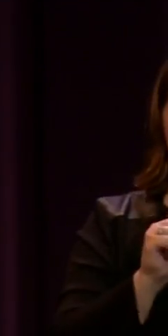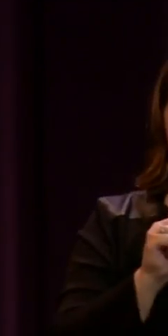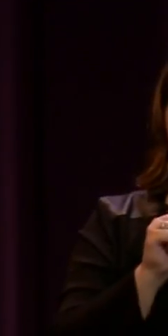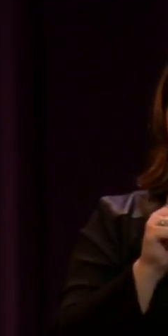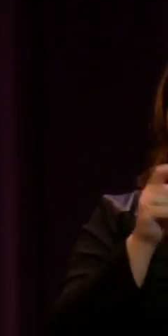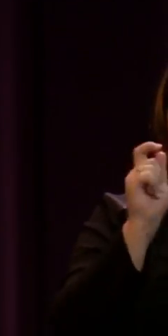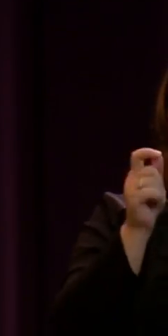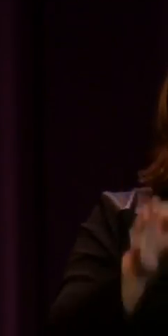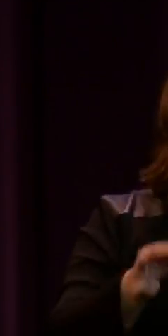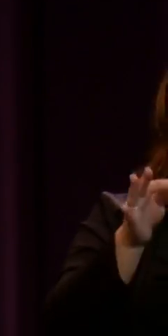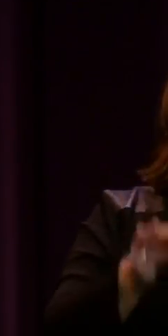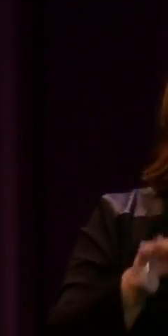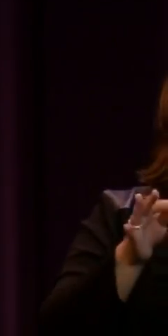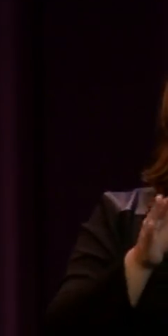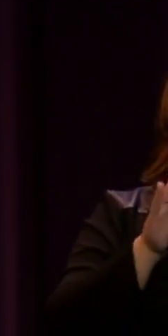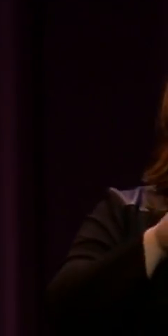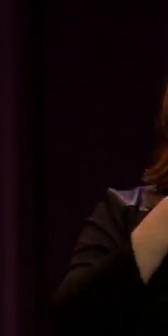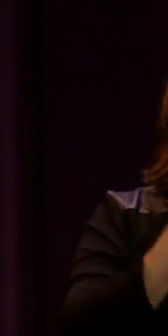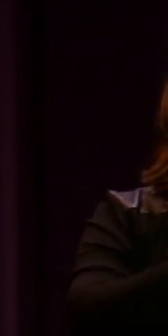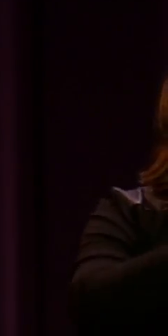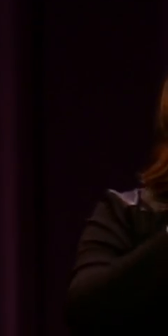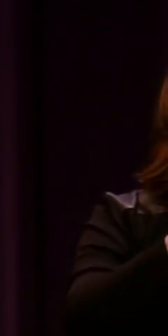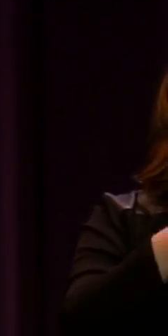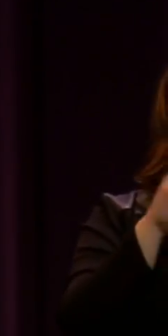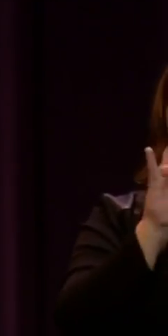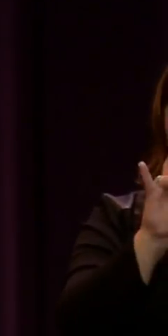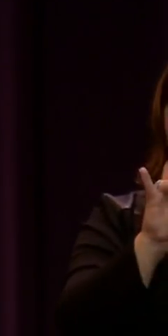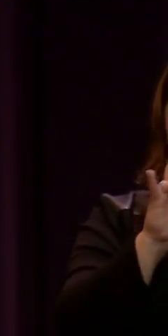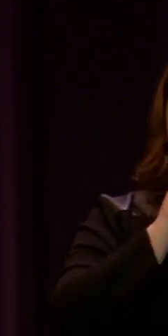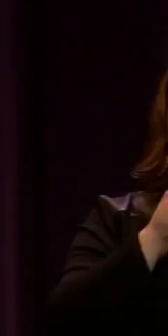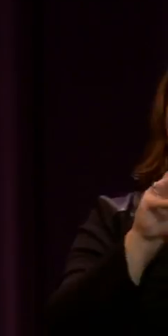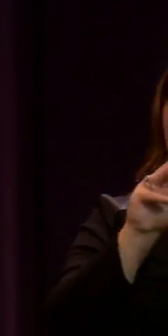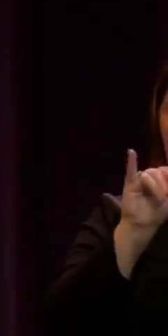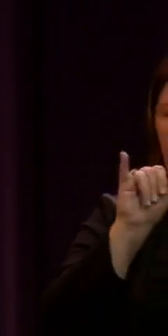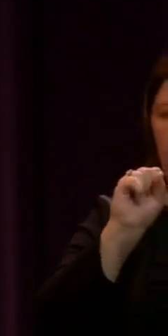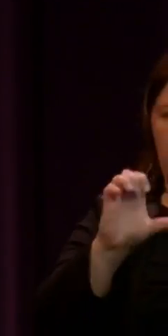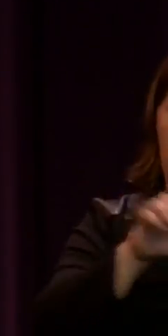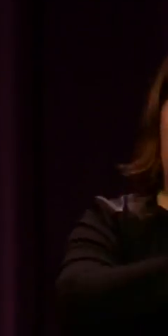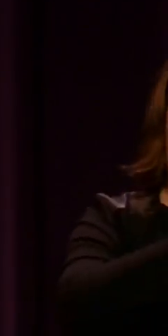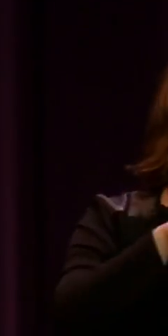BRANCH ARTICLE 7, WHICH IS MISCELLANEOUS, AND ARTICLE 8 ARE